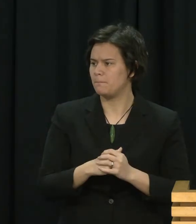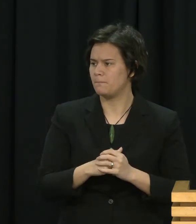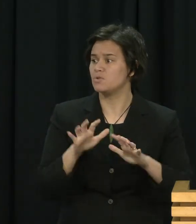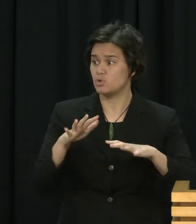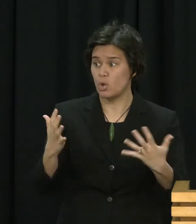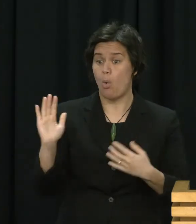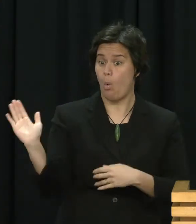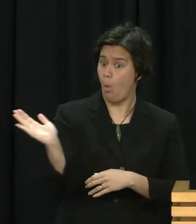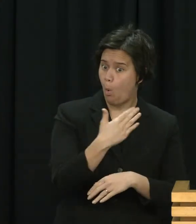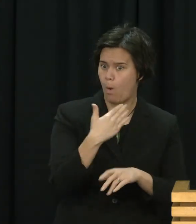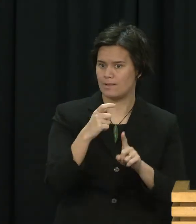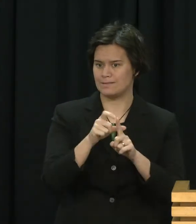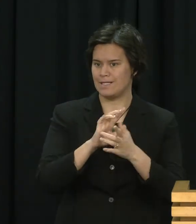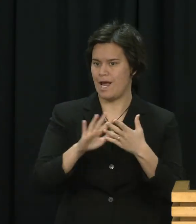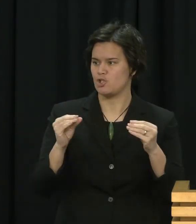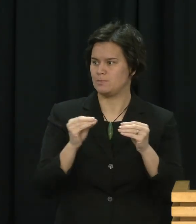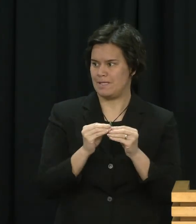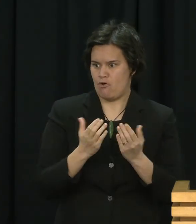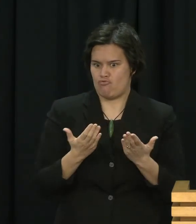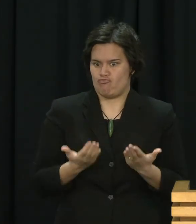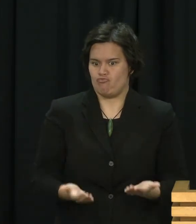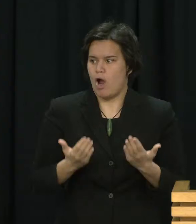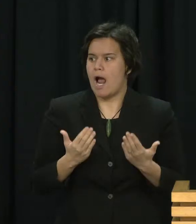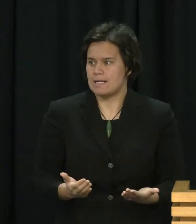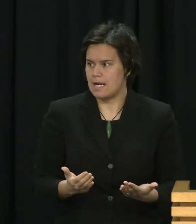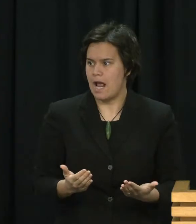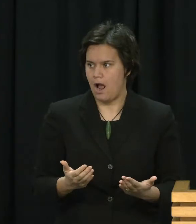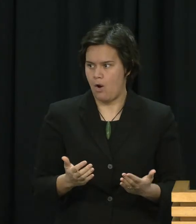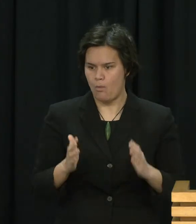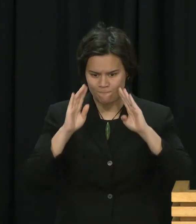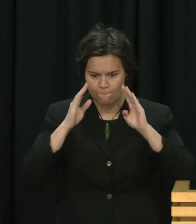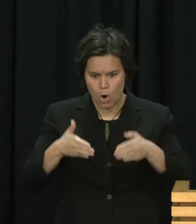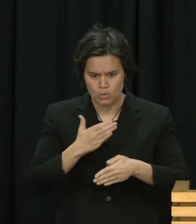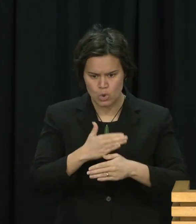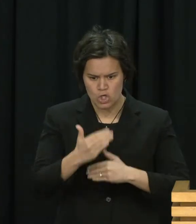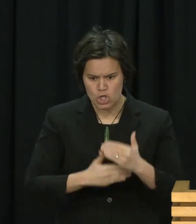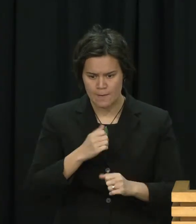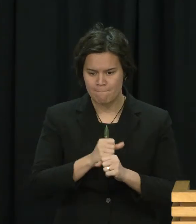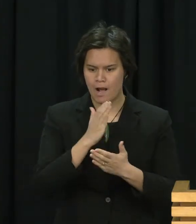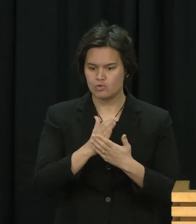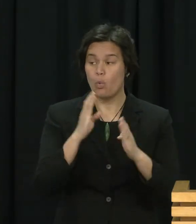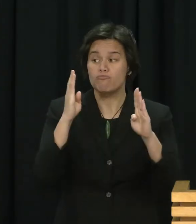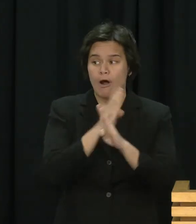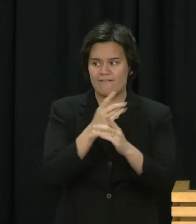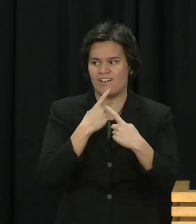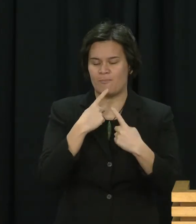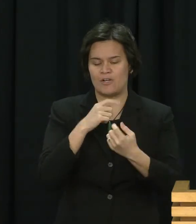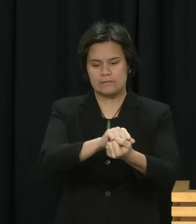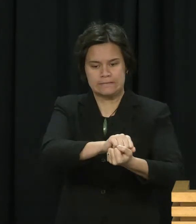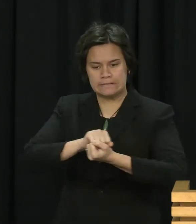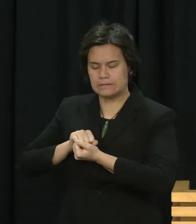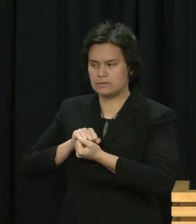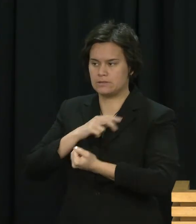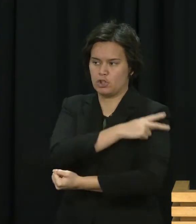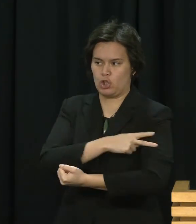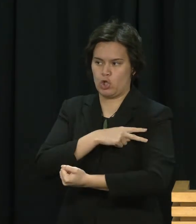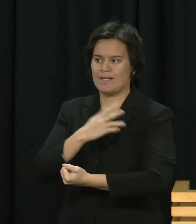patients. It's such an important part of maintaining trust and confidence in our public health system and you